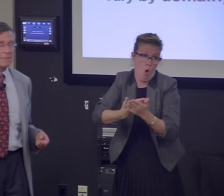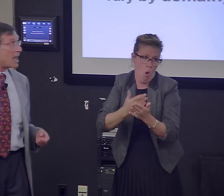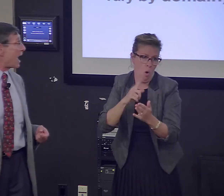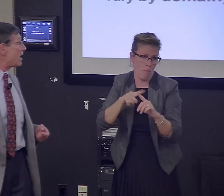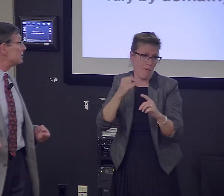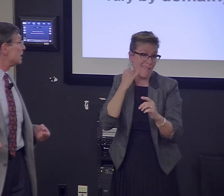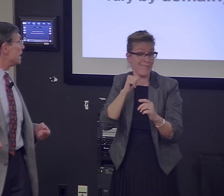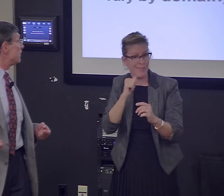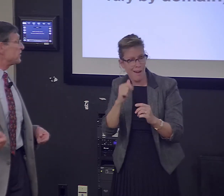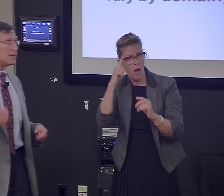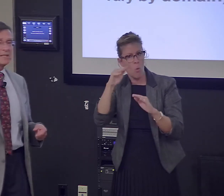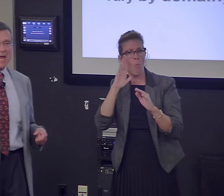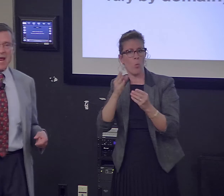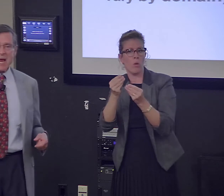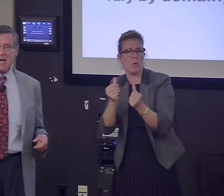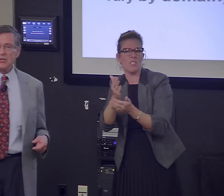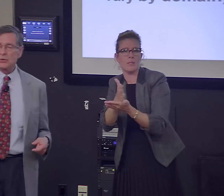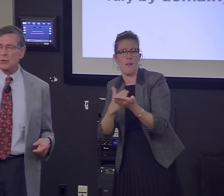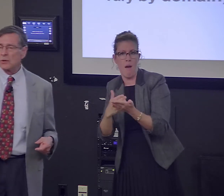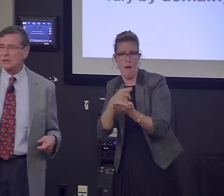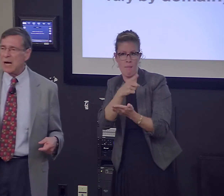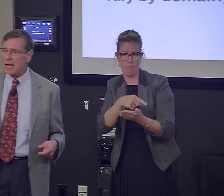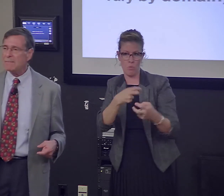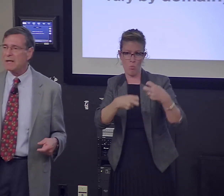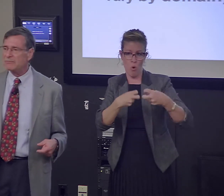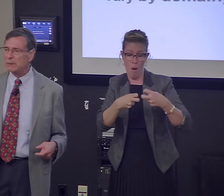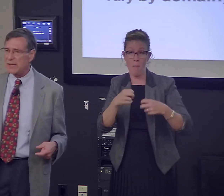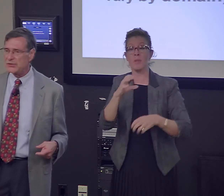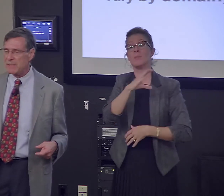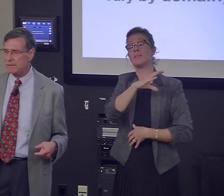And that the age or timing of placement would be